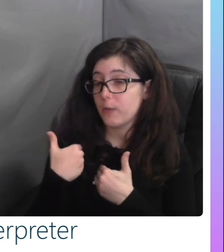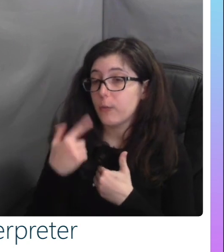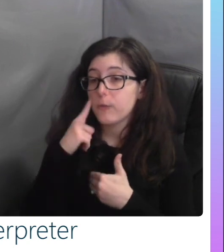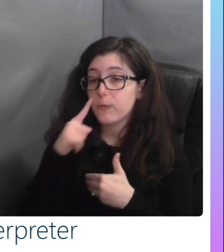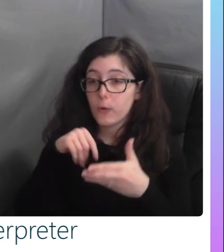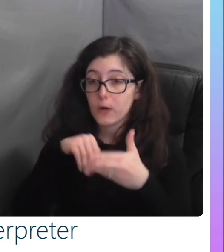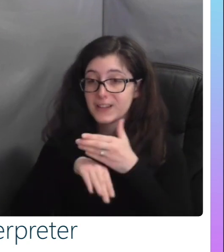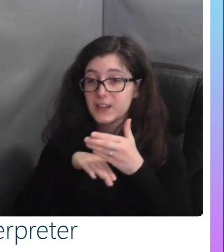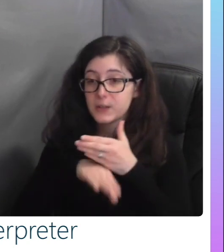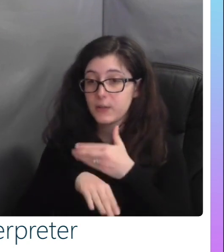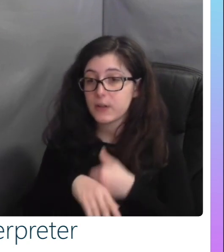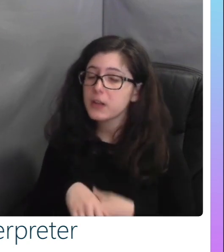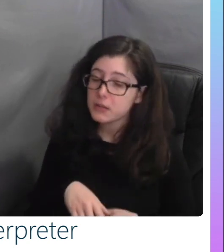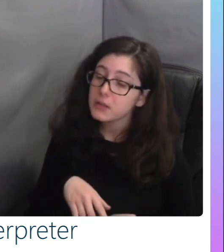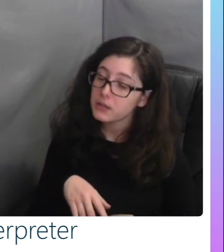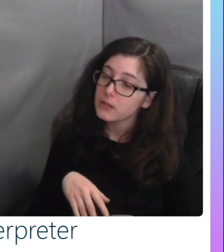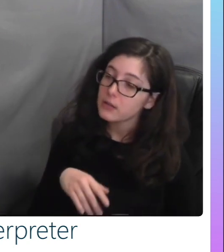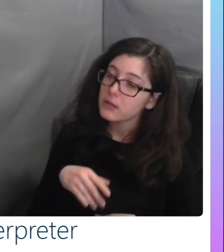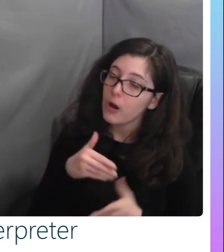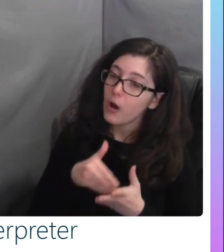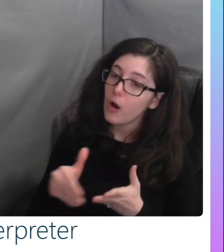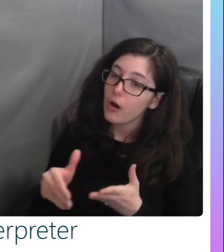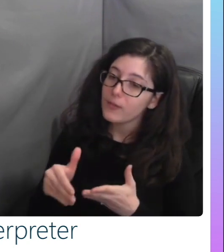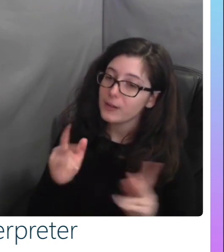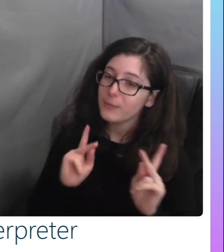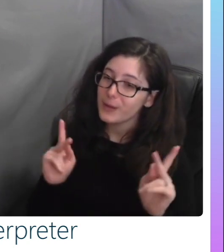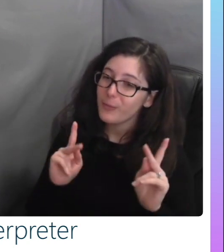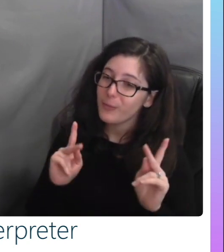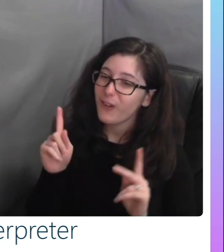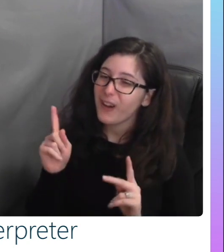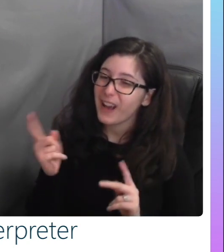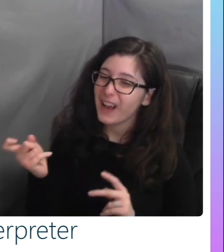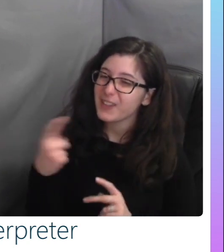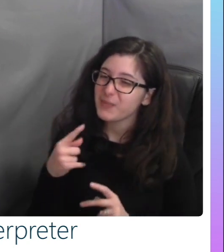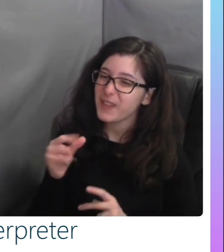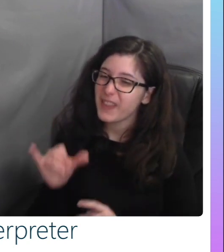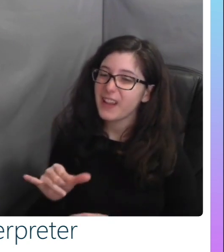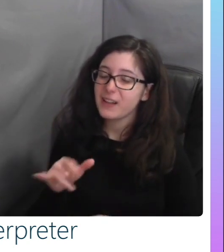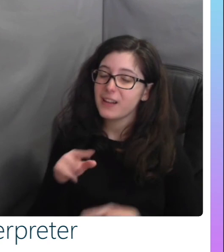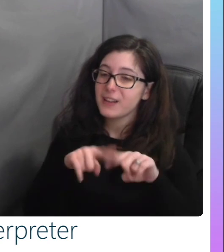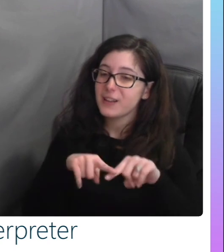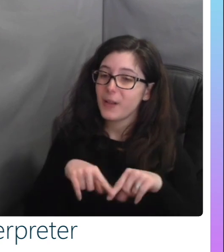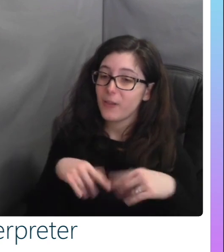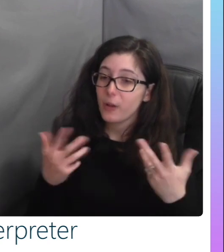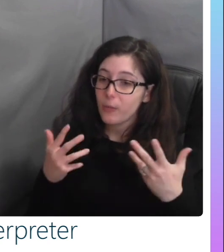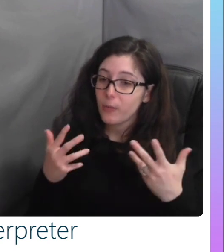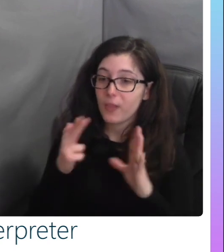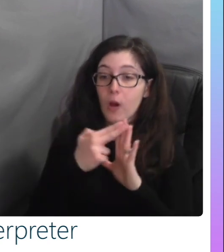I get that question a lot and it depends entirely on, well, it depends on the contract for one thing,